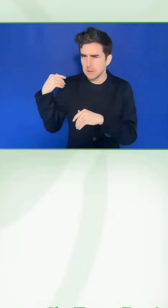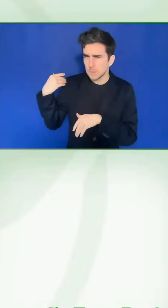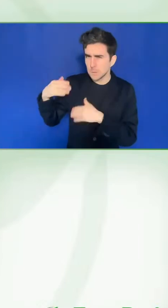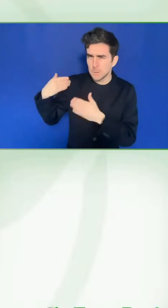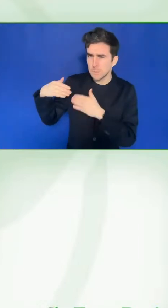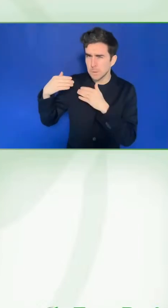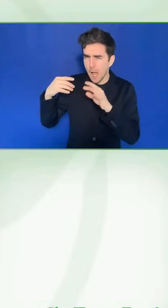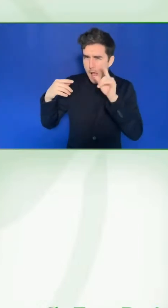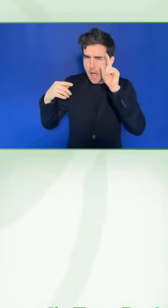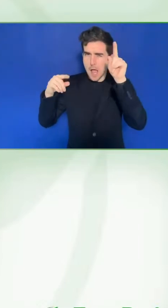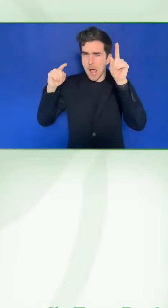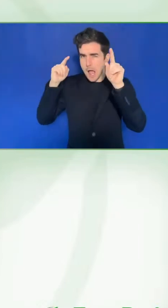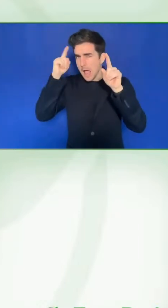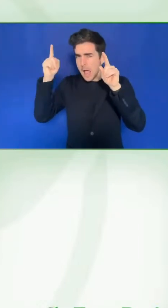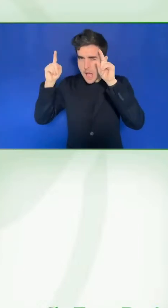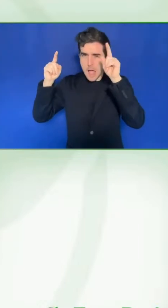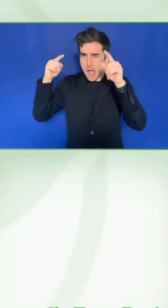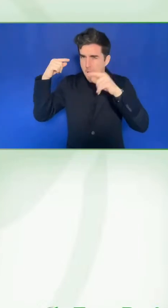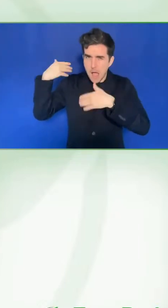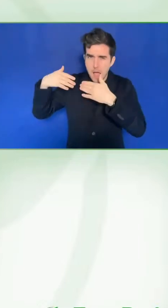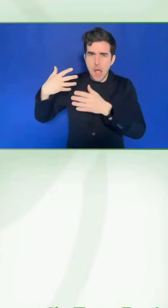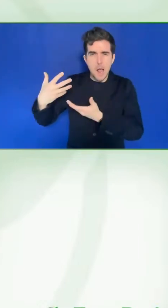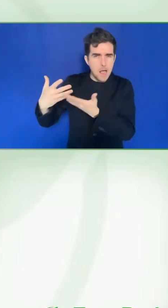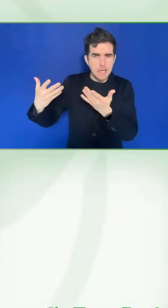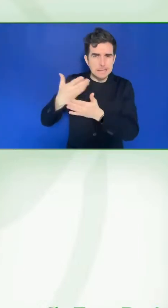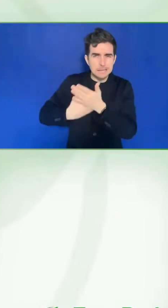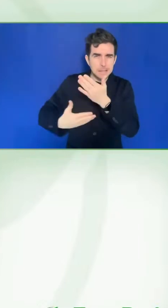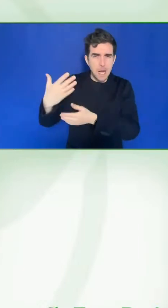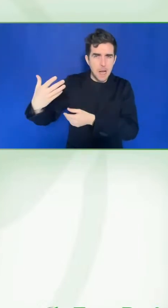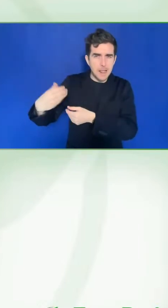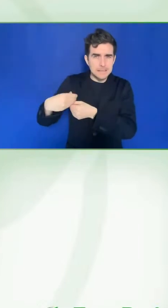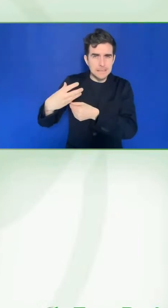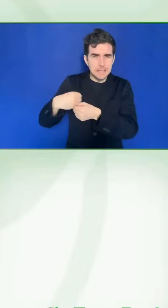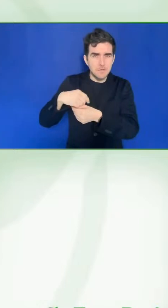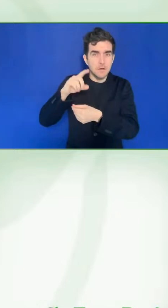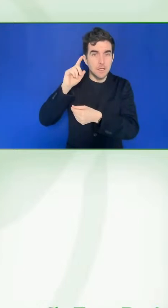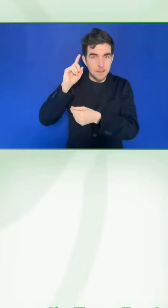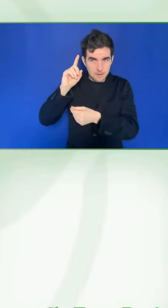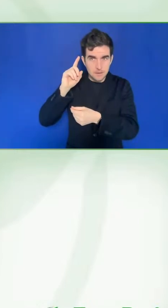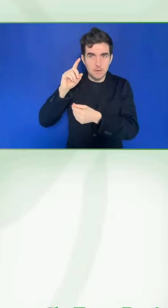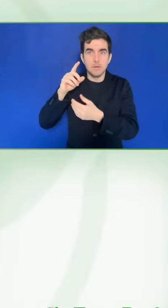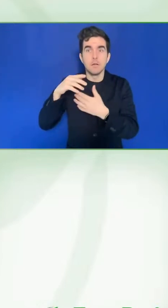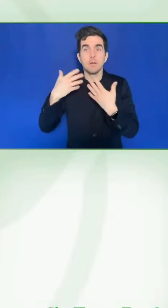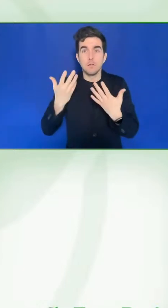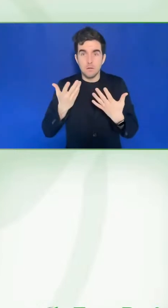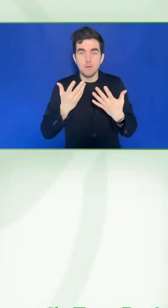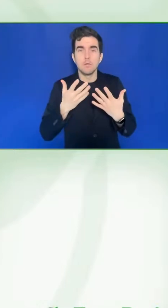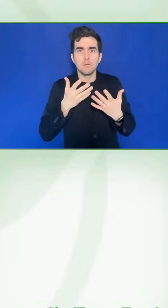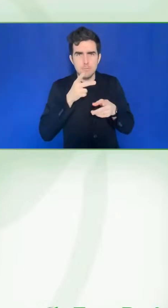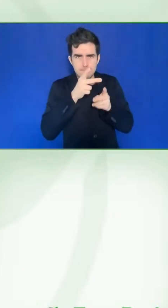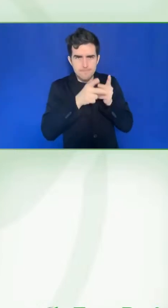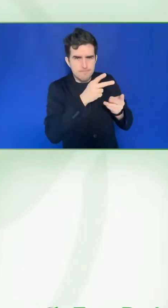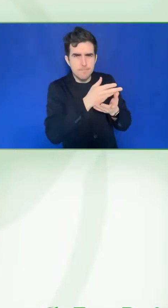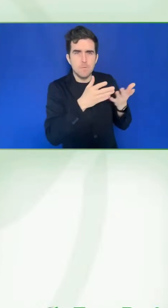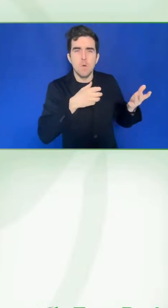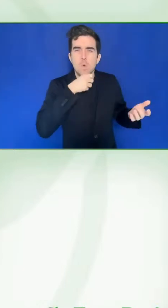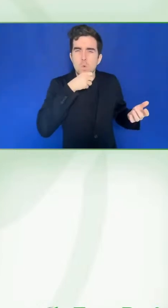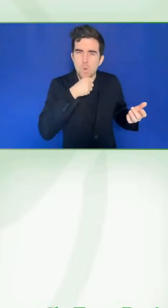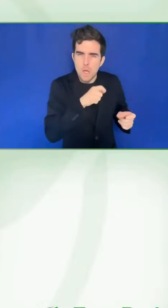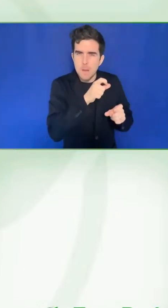behind from information, which is also the primary role of the media. By incorporating sailing with broadcasting and economic activities, we can make them sustainable. These are recognised by the Chamber of Commerce and industry, and their Toyota mobility foundation. We can make them sustainable. This is not just a one-time, we will continue to improve information accessibility, as well as inclusion, in order to achieve a world with no barriers. Thank you president.